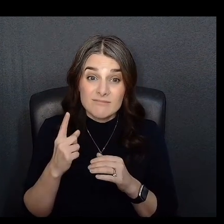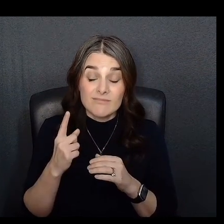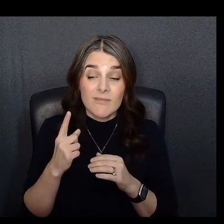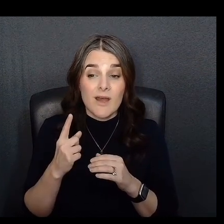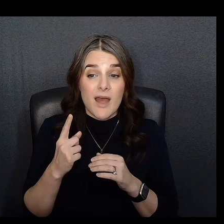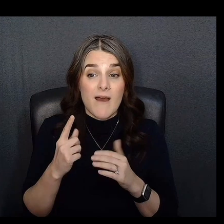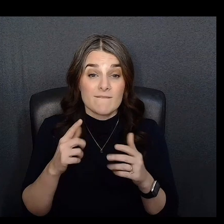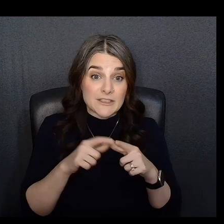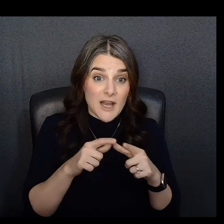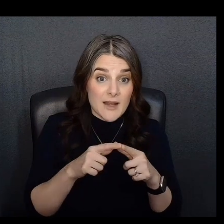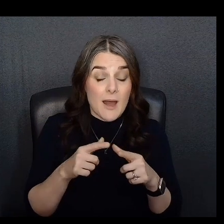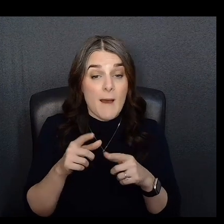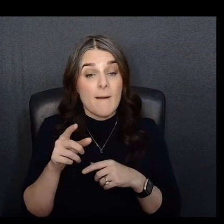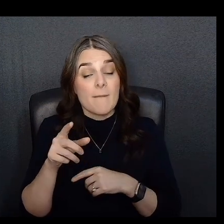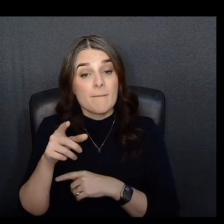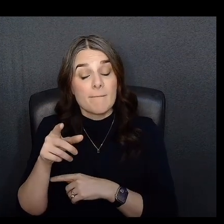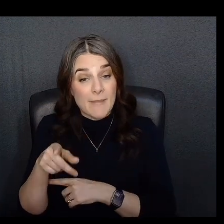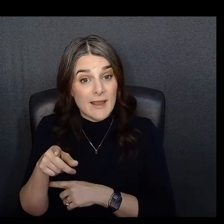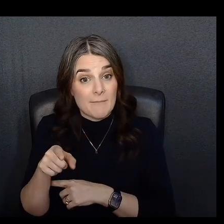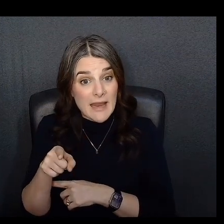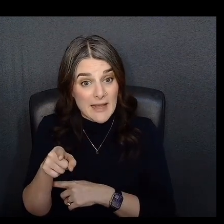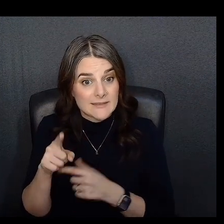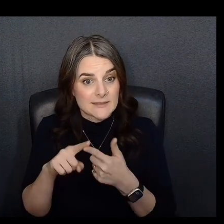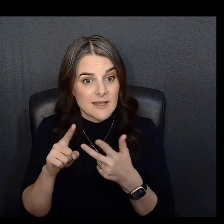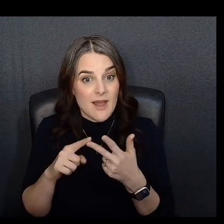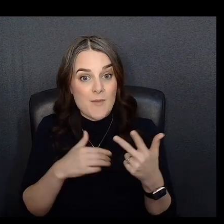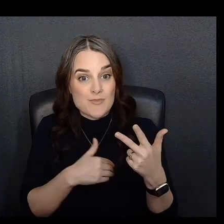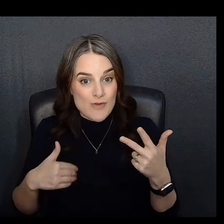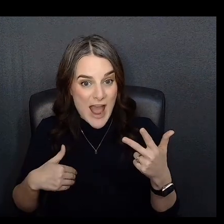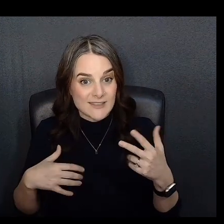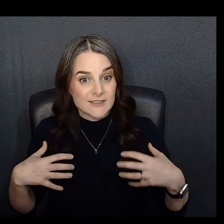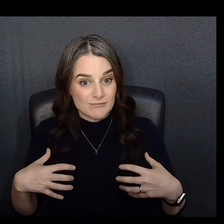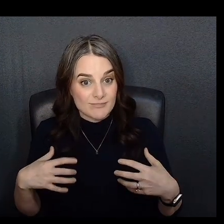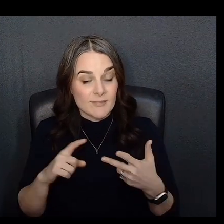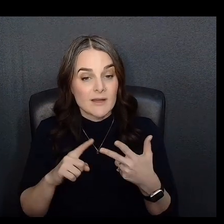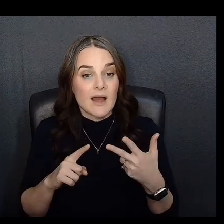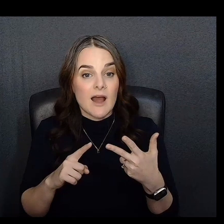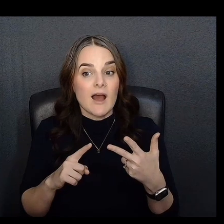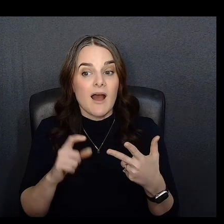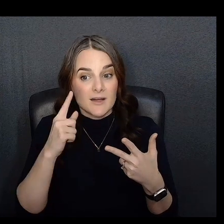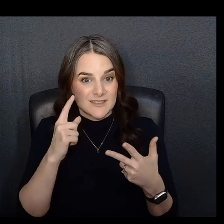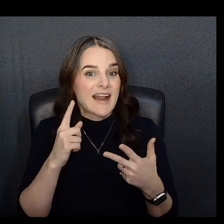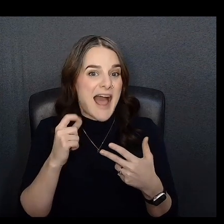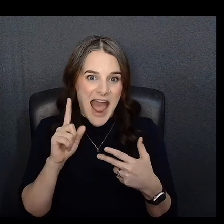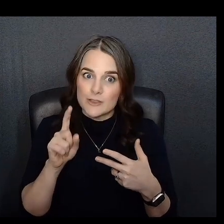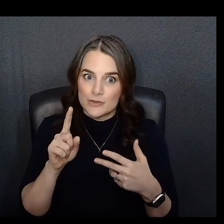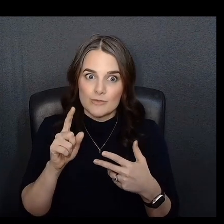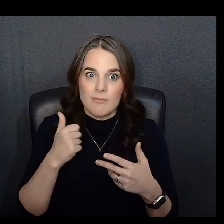So the symbols did exist within the system, but they were something that I had to then go and purposefully seek out.